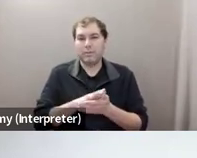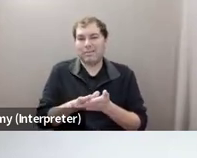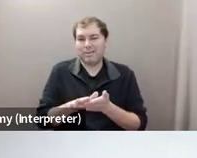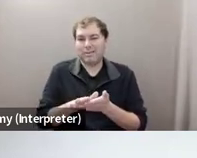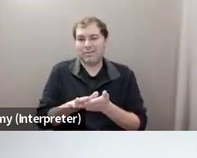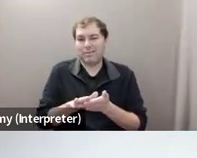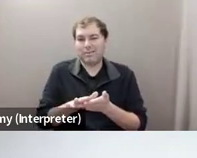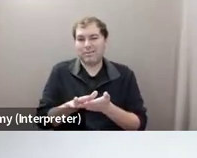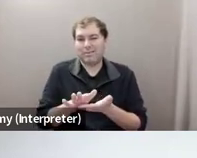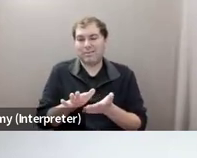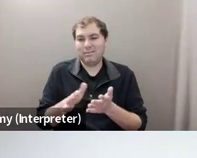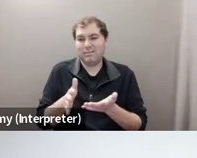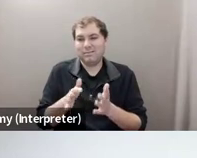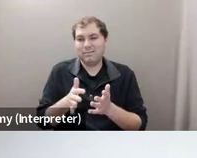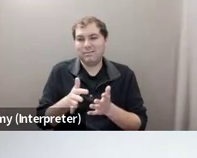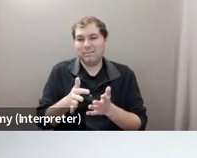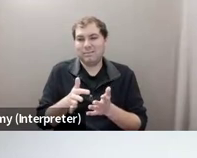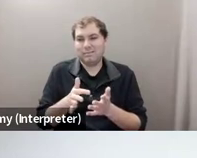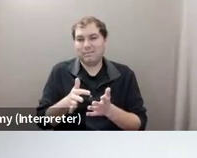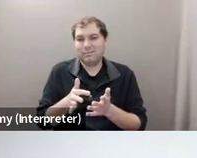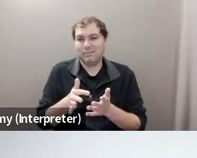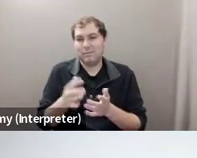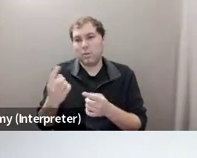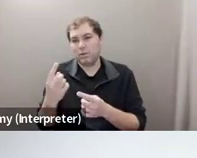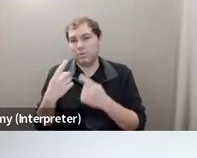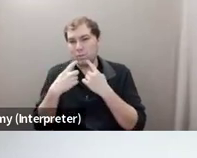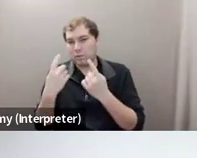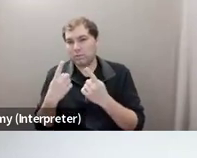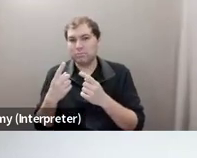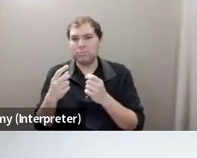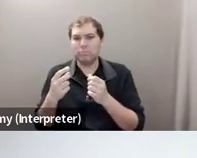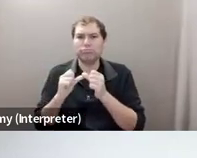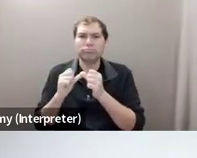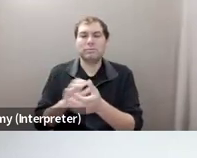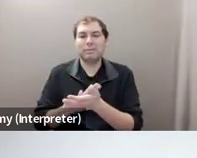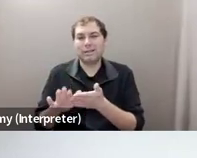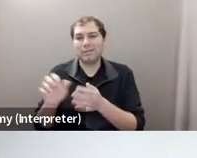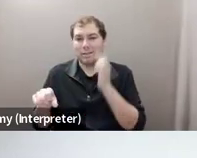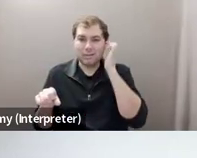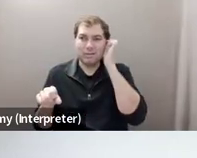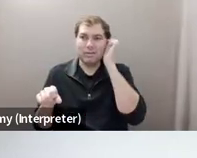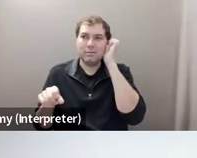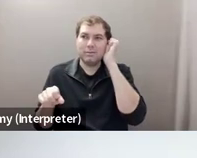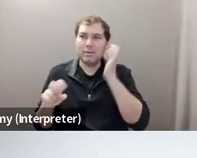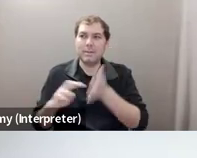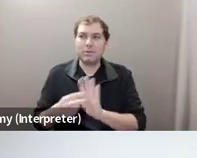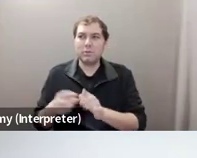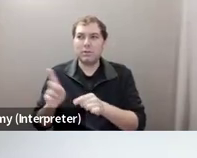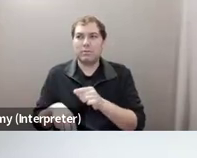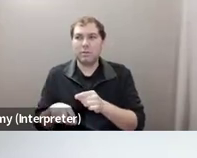Tyler Wilcox: yeah, being like it. It always works. You always stay polite, but it doesn't mean that you can't also be polite and